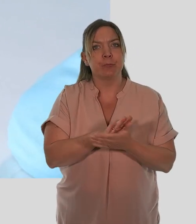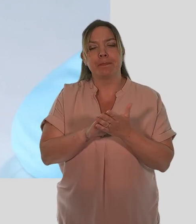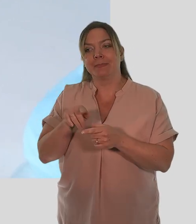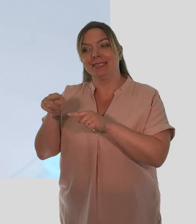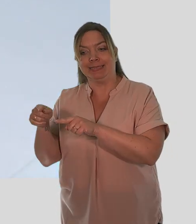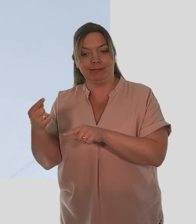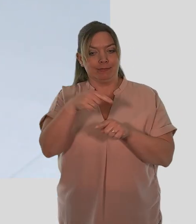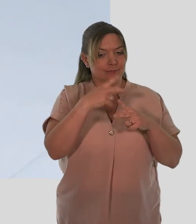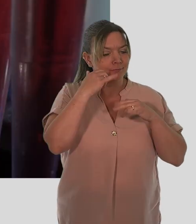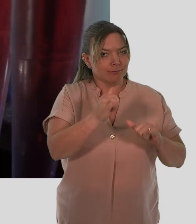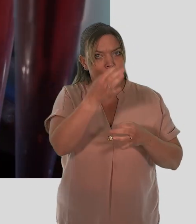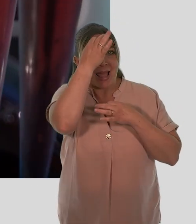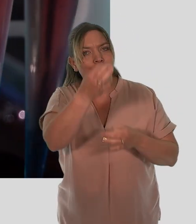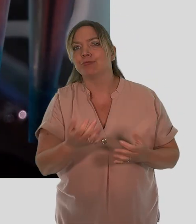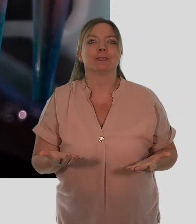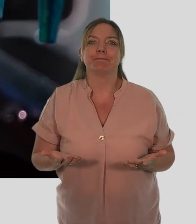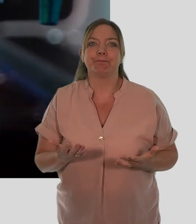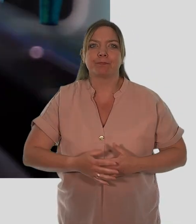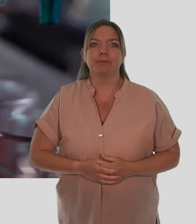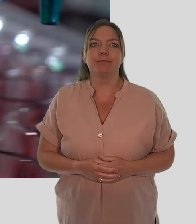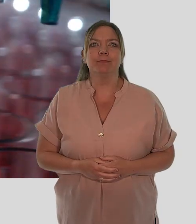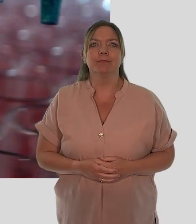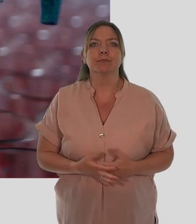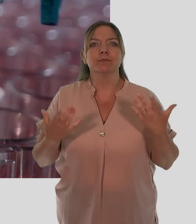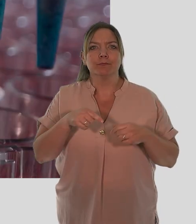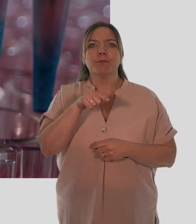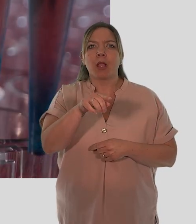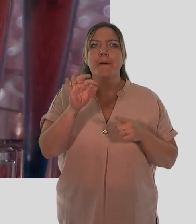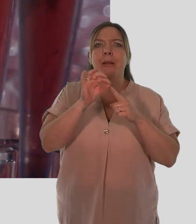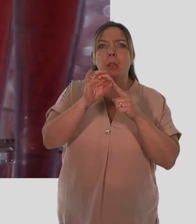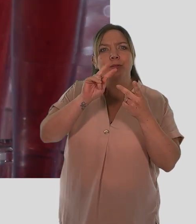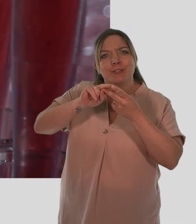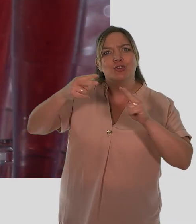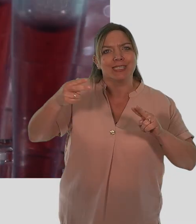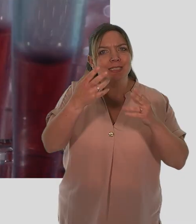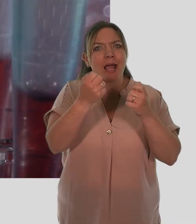of identifying the genetic risk factors for dementia in different regions.